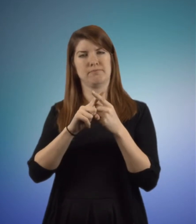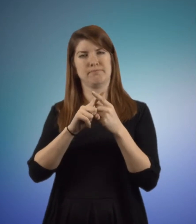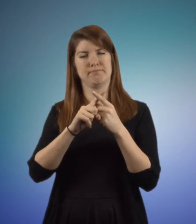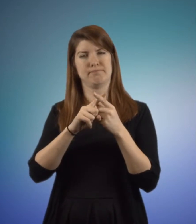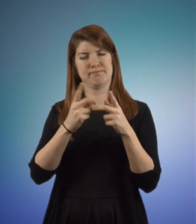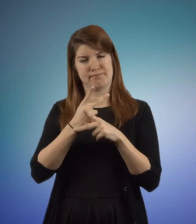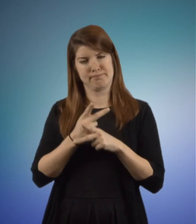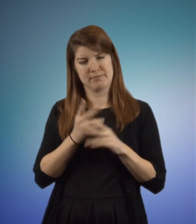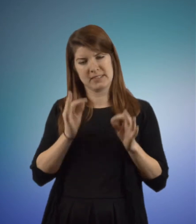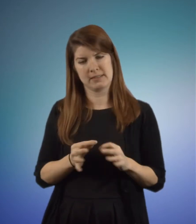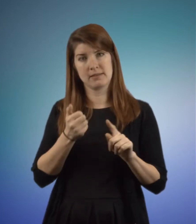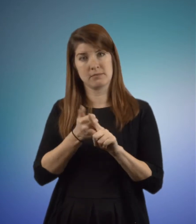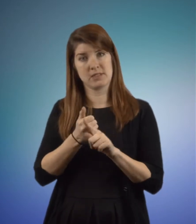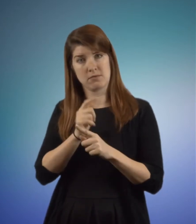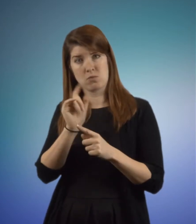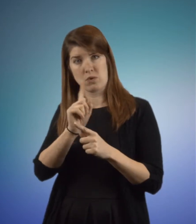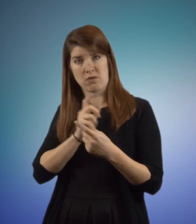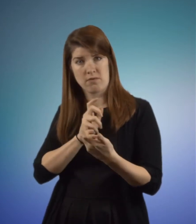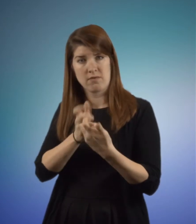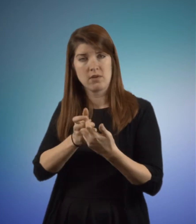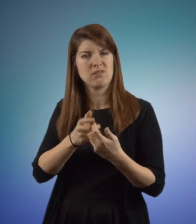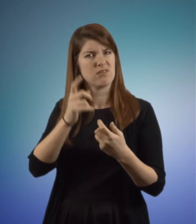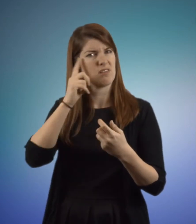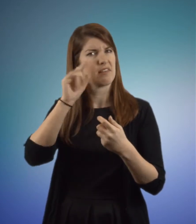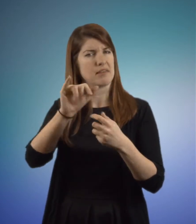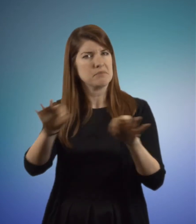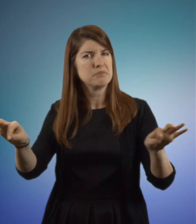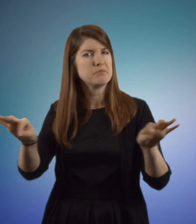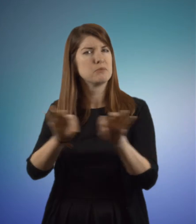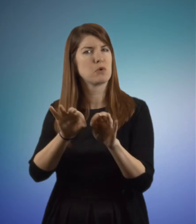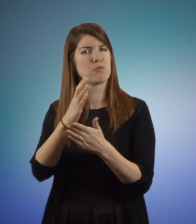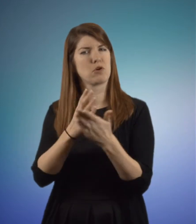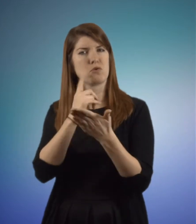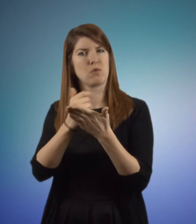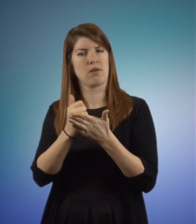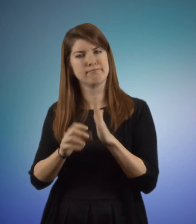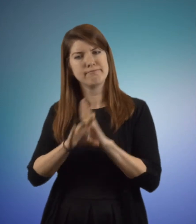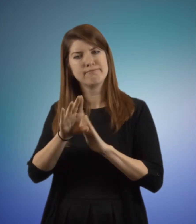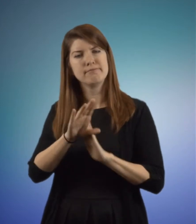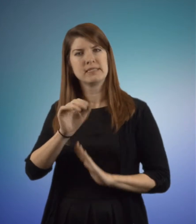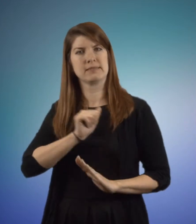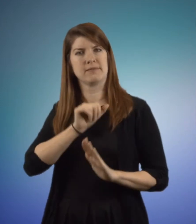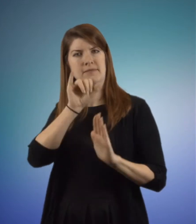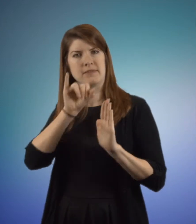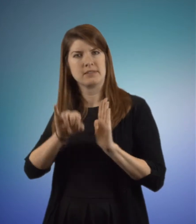And I think this is a real important step to help with self identity. And even our children who are not deaf.